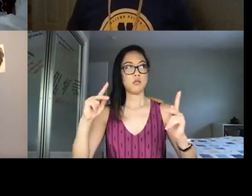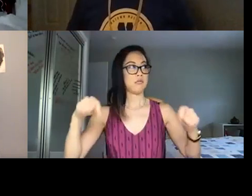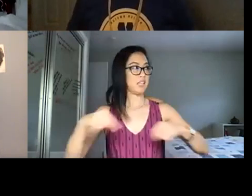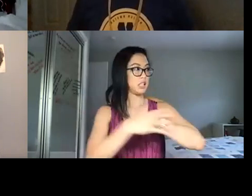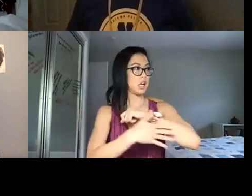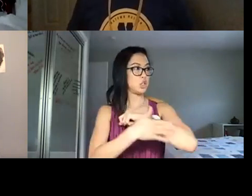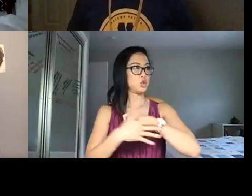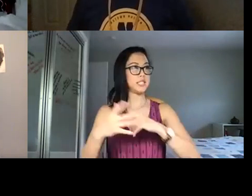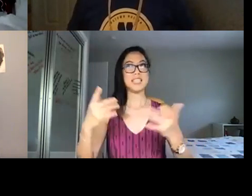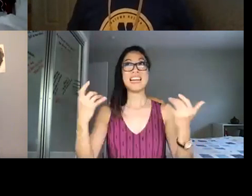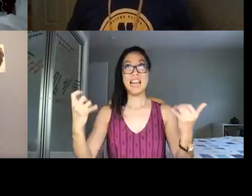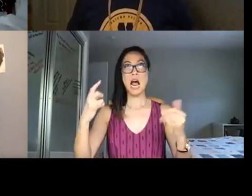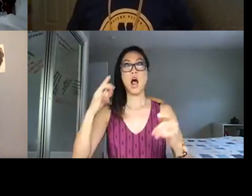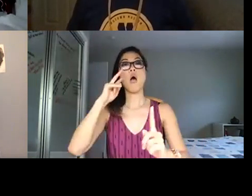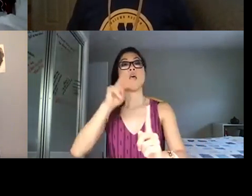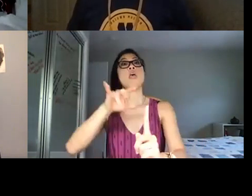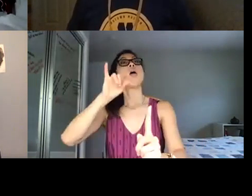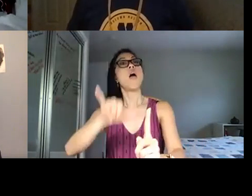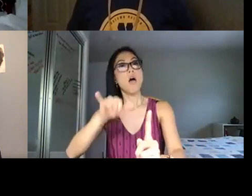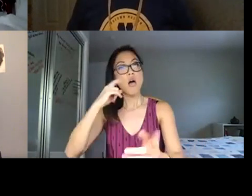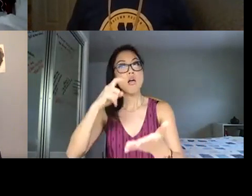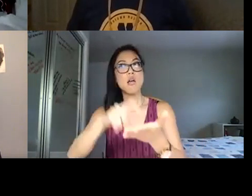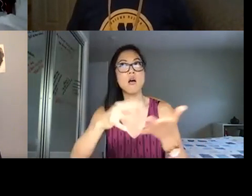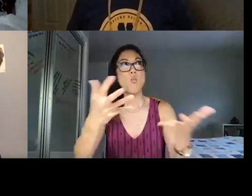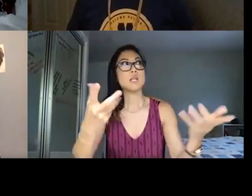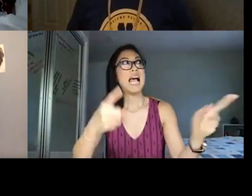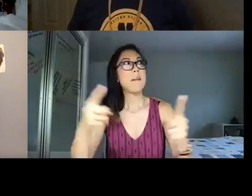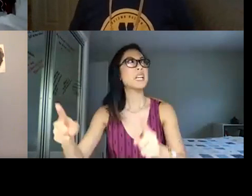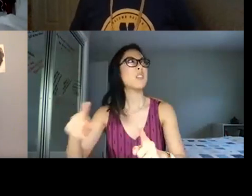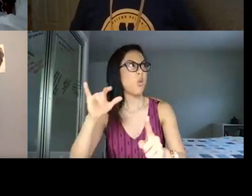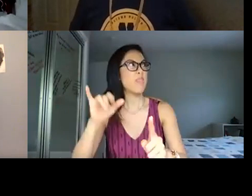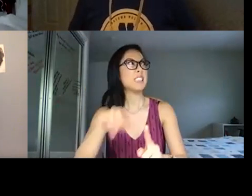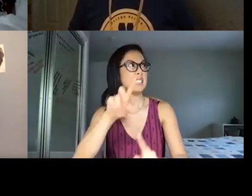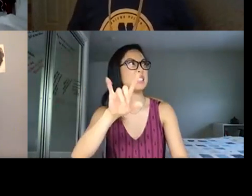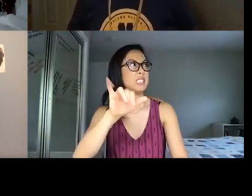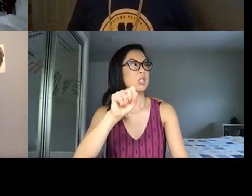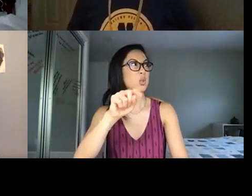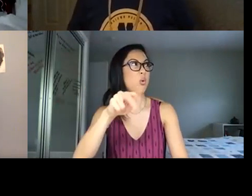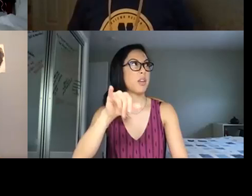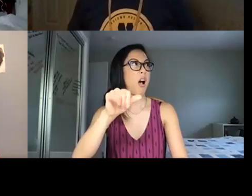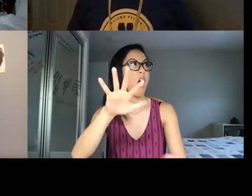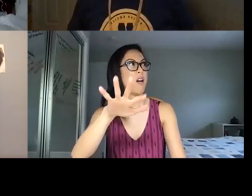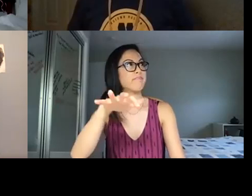there. I think it's just a lot of what's already there is coming to the surface.